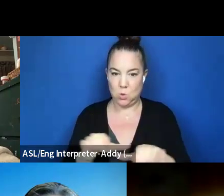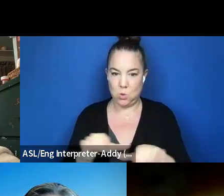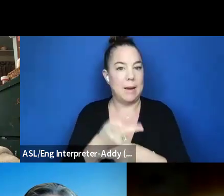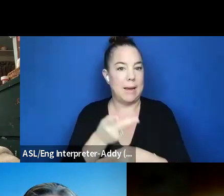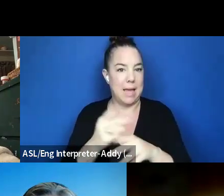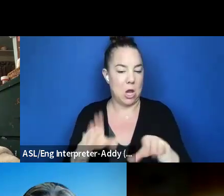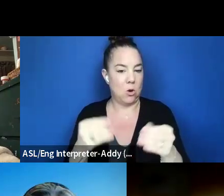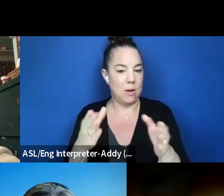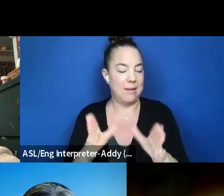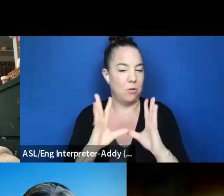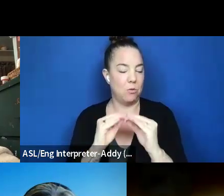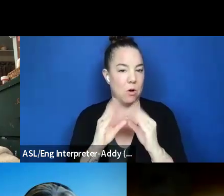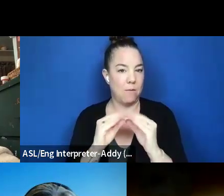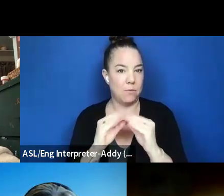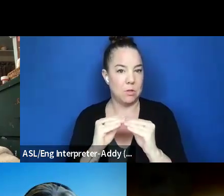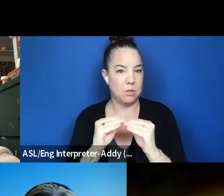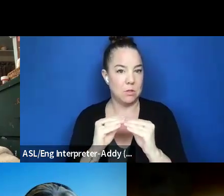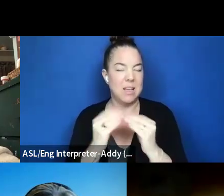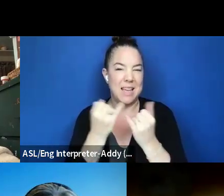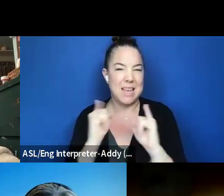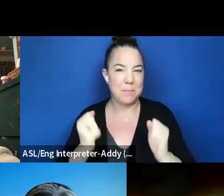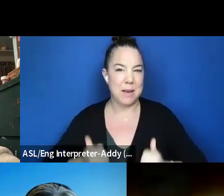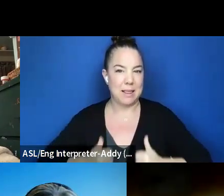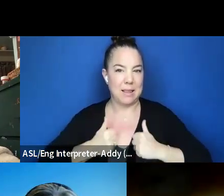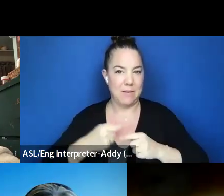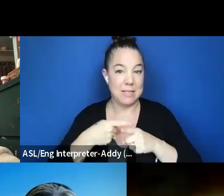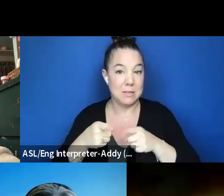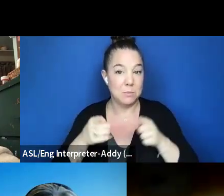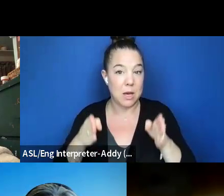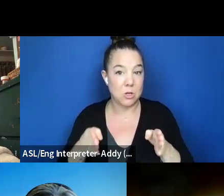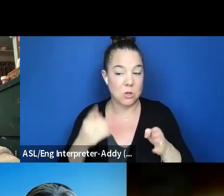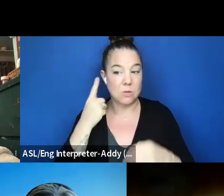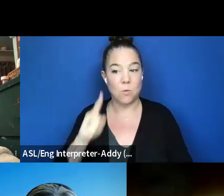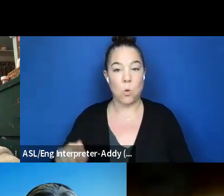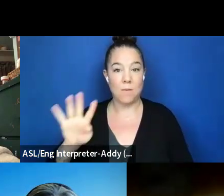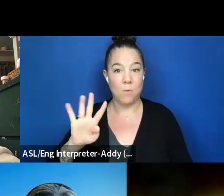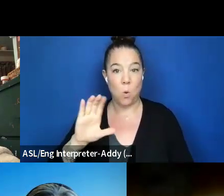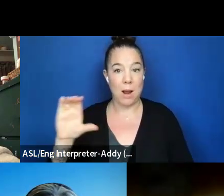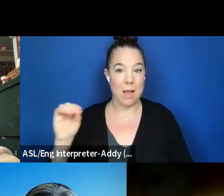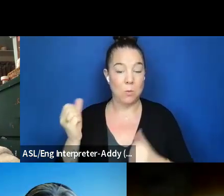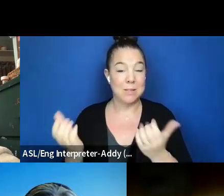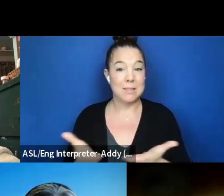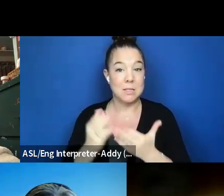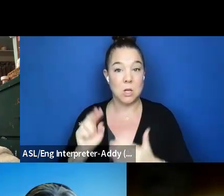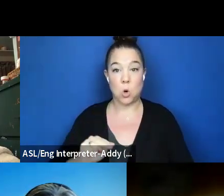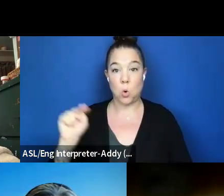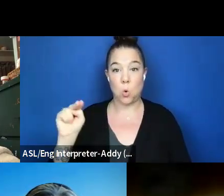Don Posh: for I'm a independent living specialist for 4 counties here in Northern Wisconsin, severely rural